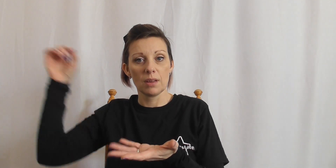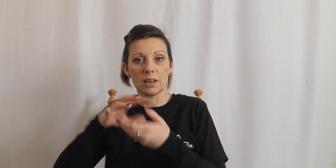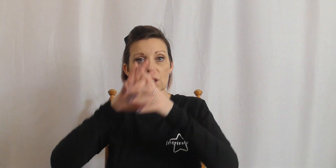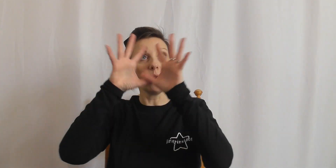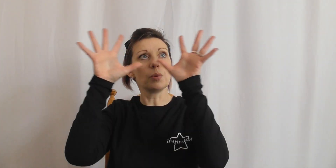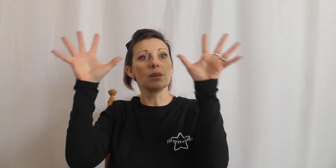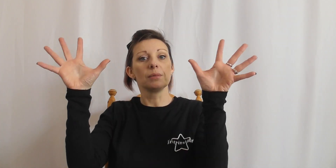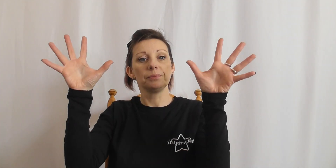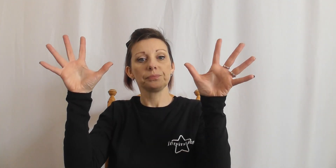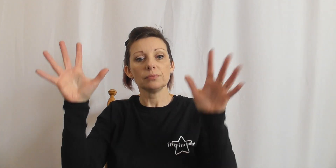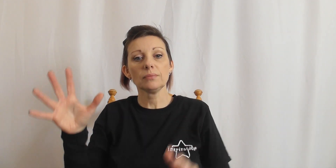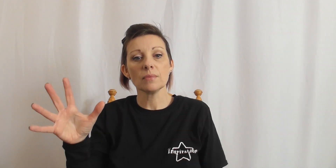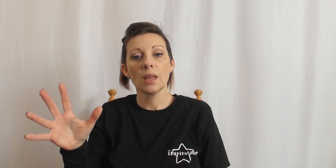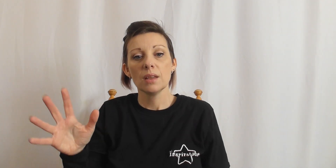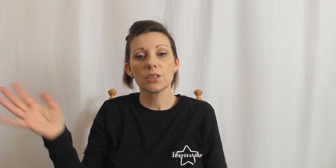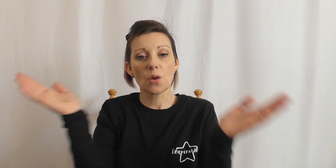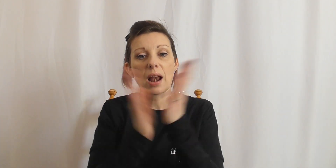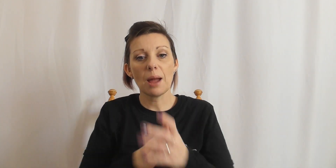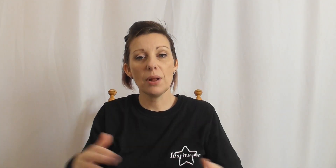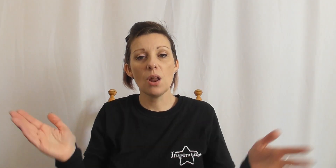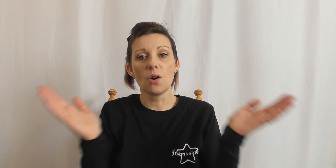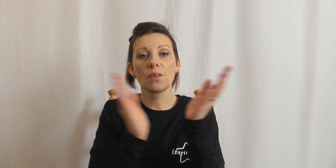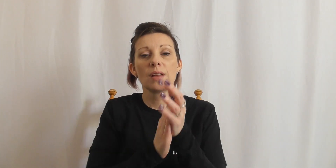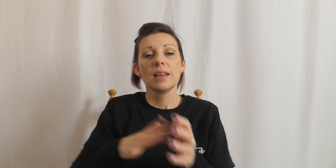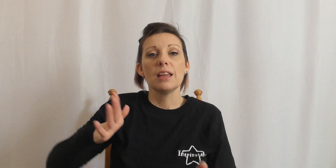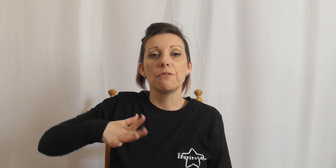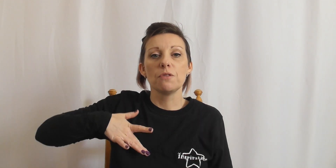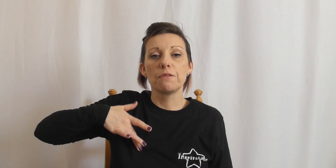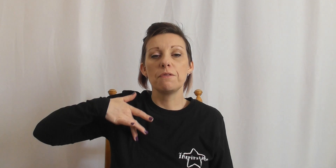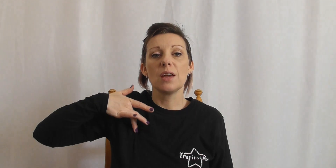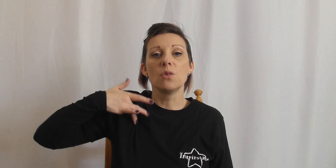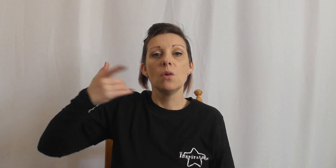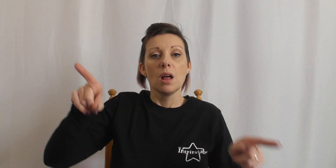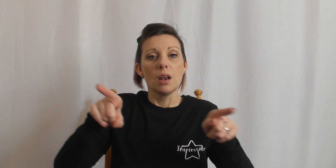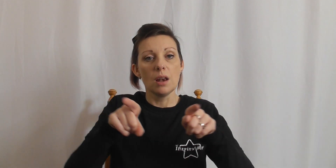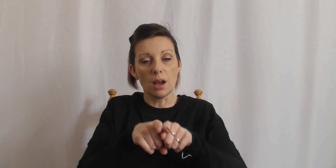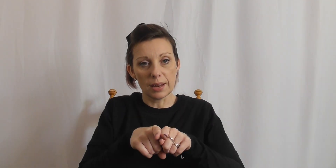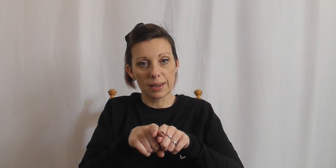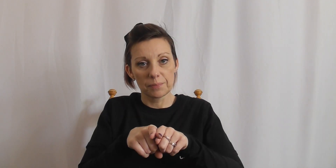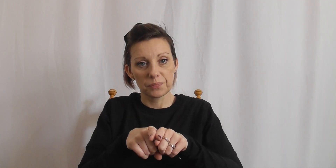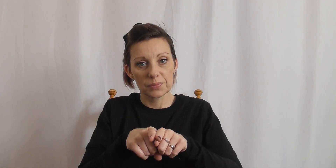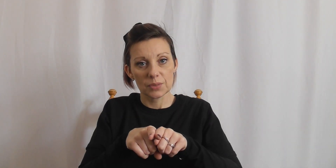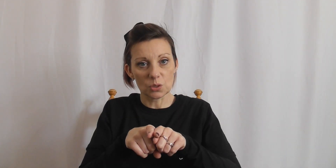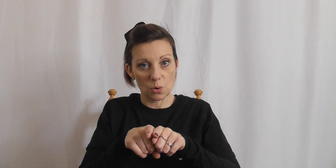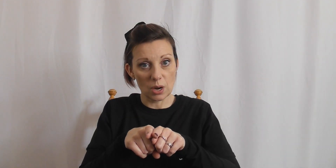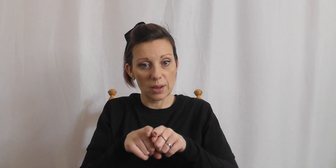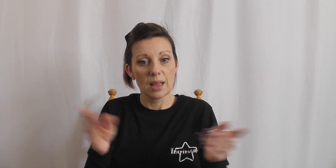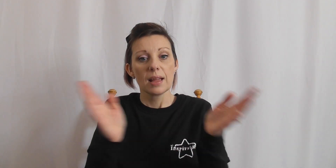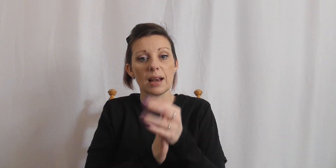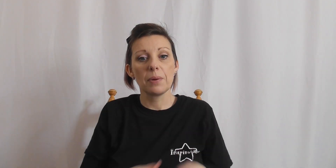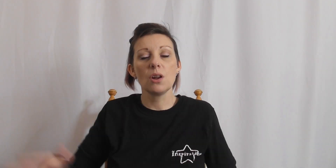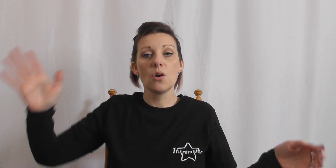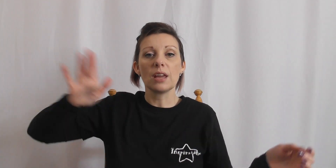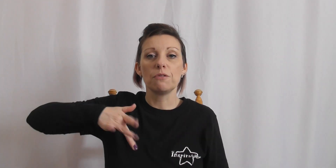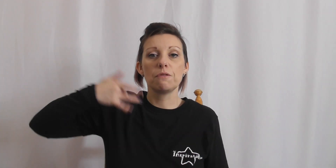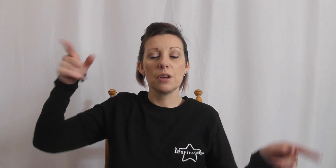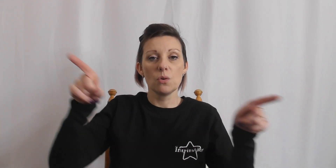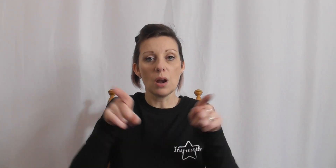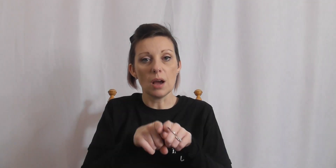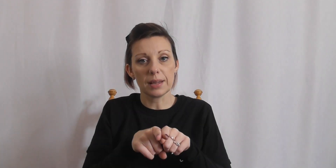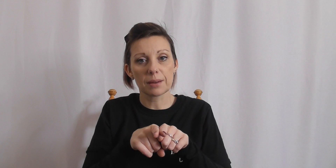and it's open. So clap along if you feel like. It's quite quick. Clap along if you feel like.